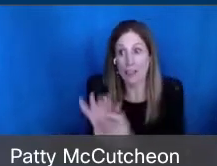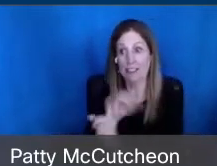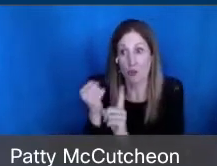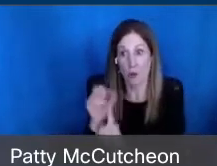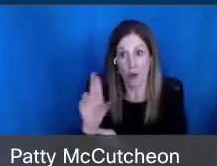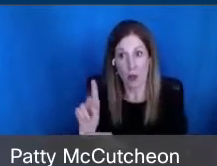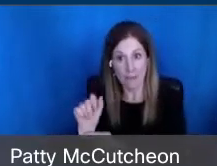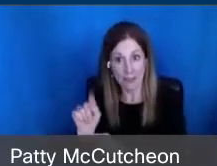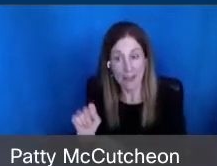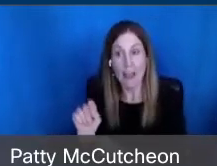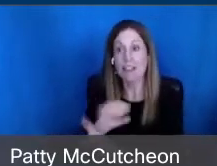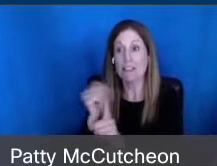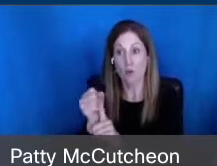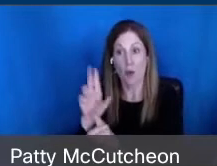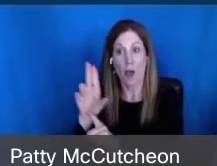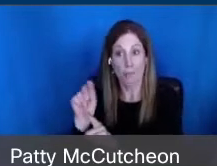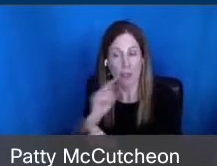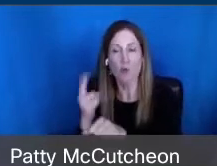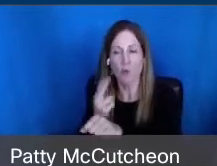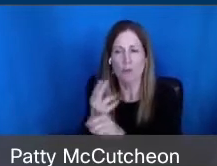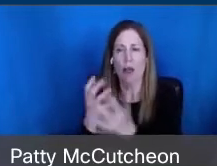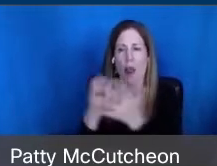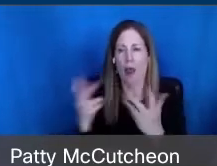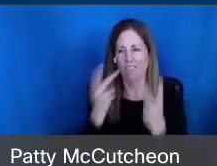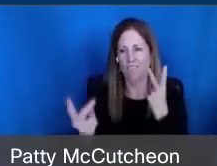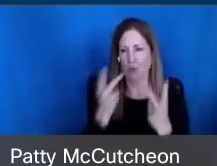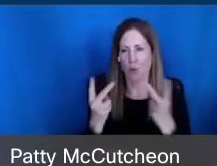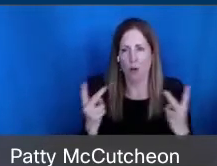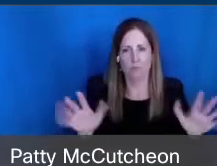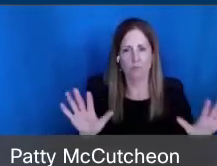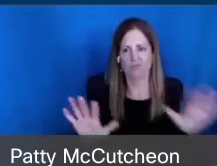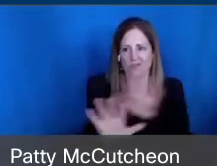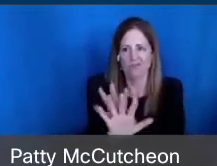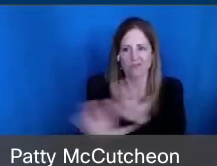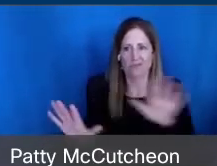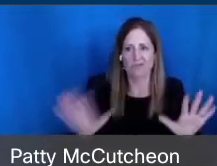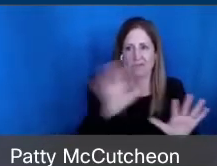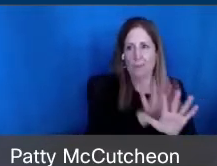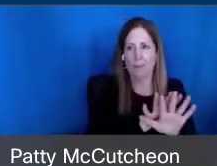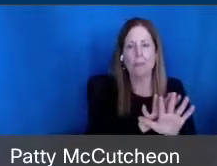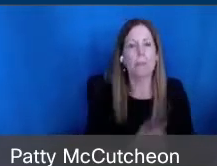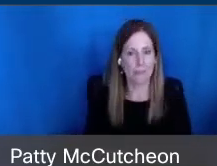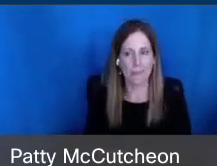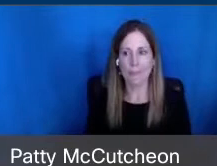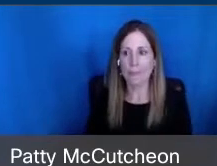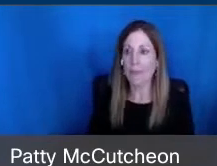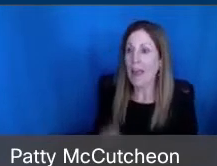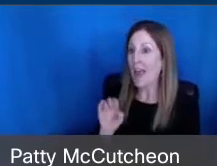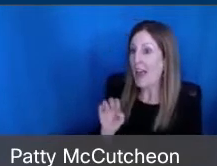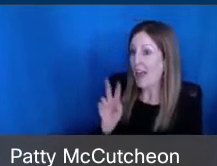actually uses many of the visuals from the dashboard and has a link to the dashboard. [Evy] Oh, my goodness. That sounds really complicated,